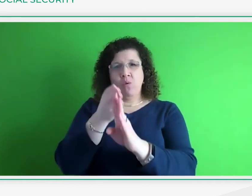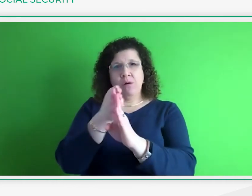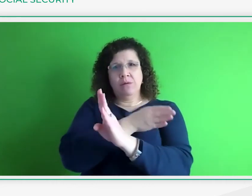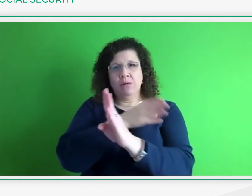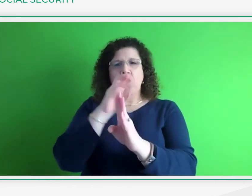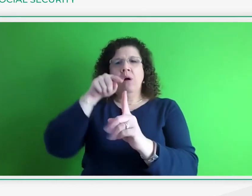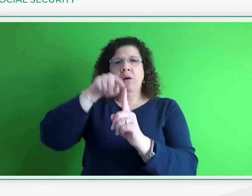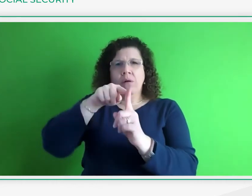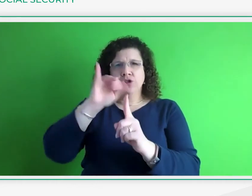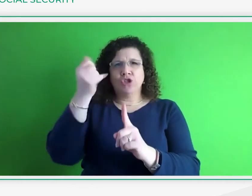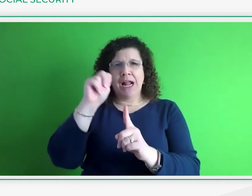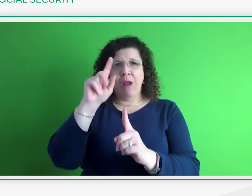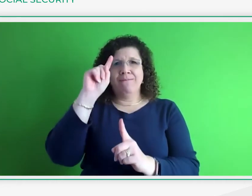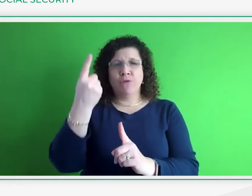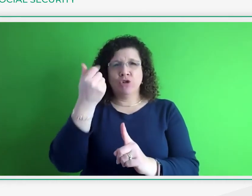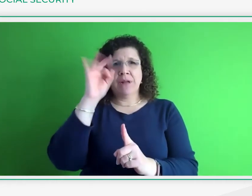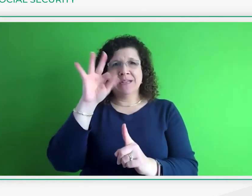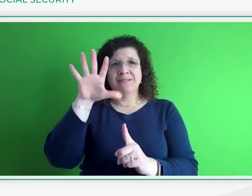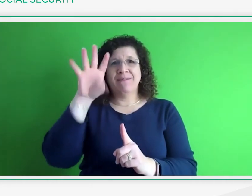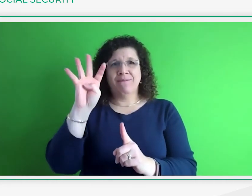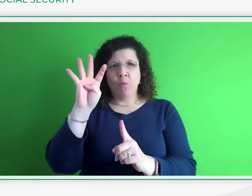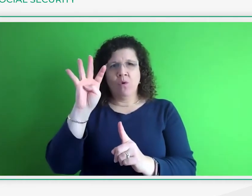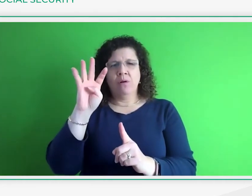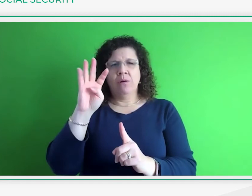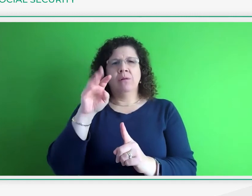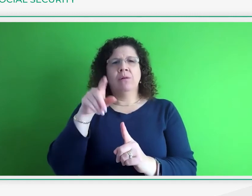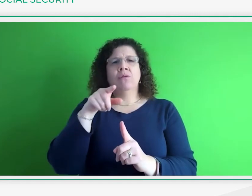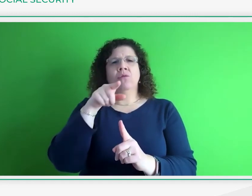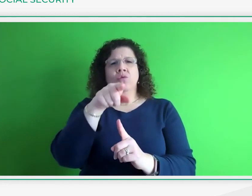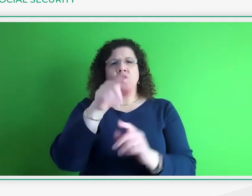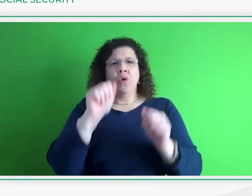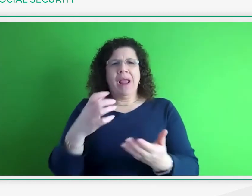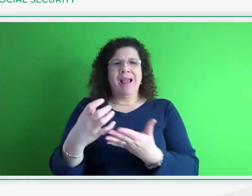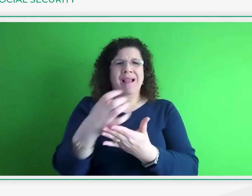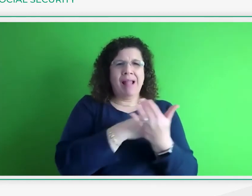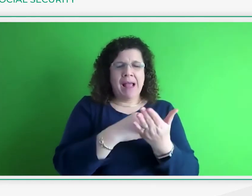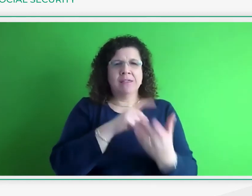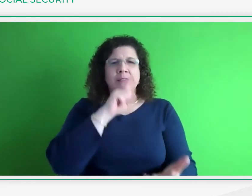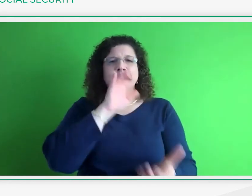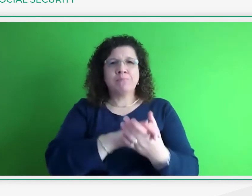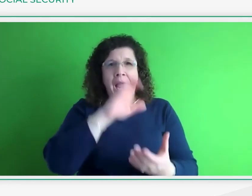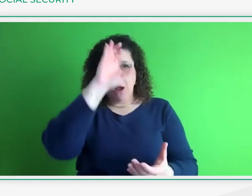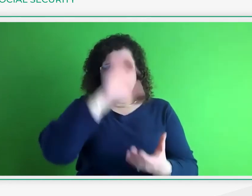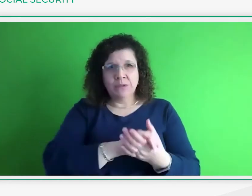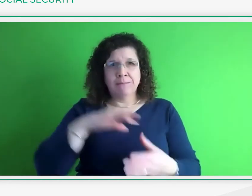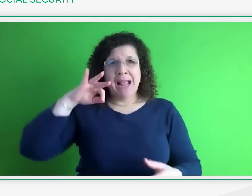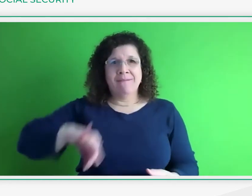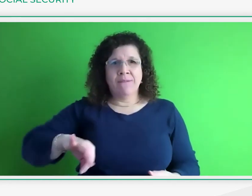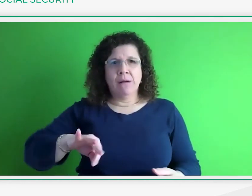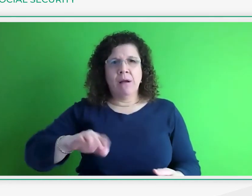If you're born before January 1, 1954, you can actually